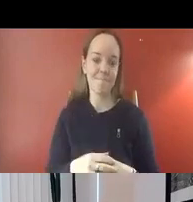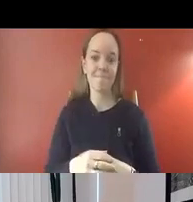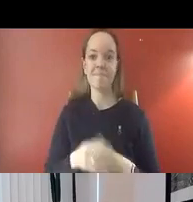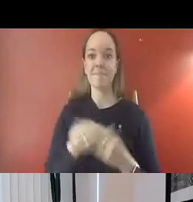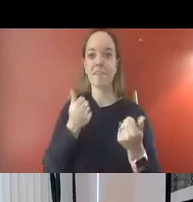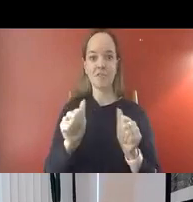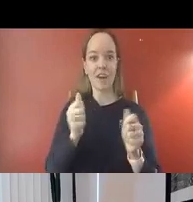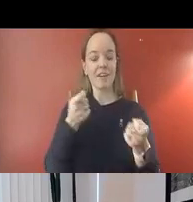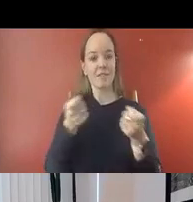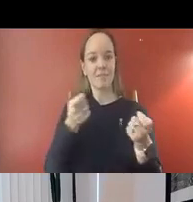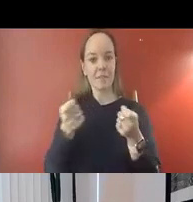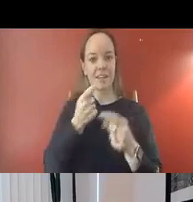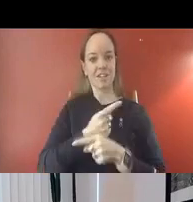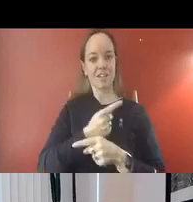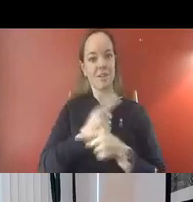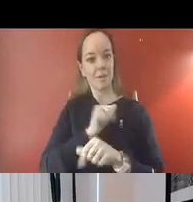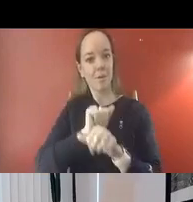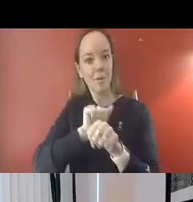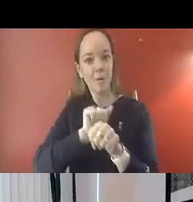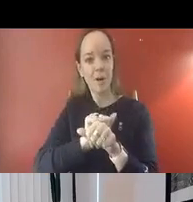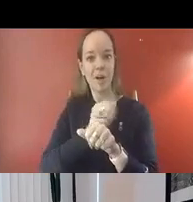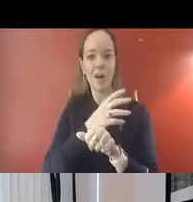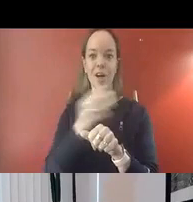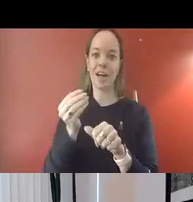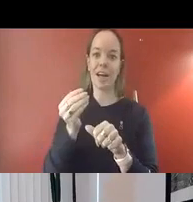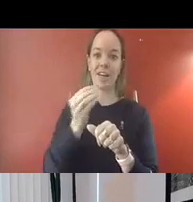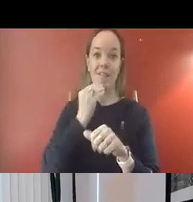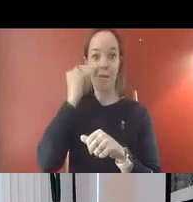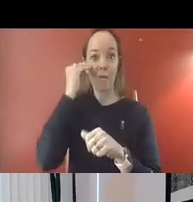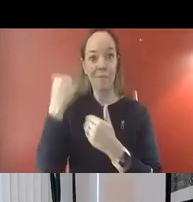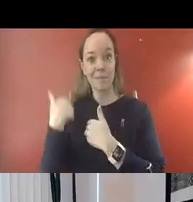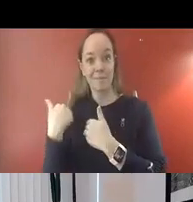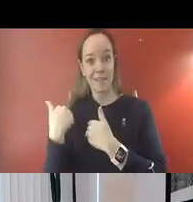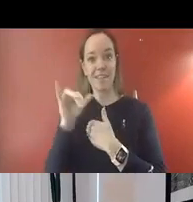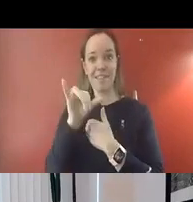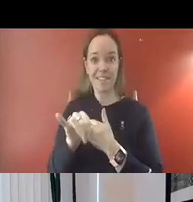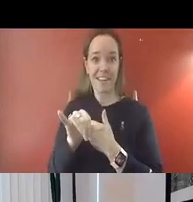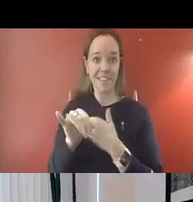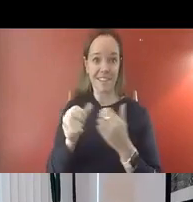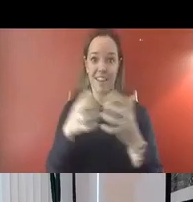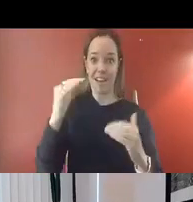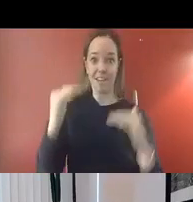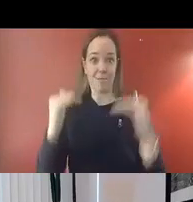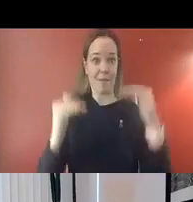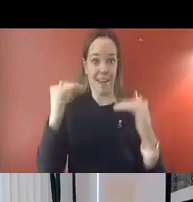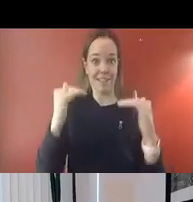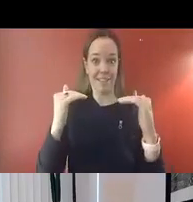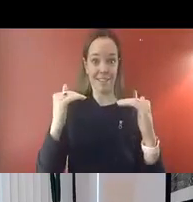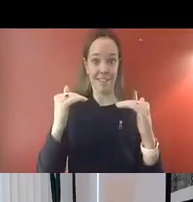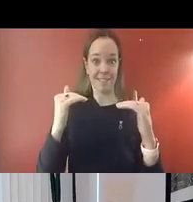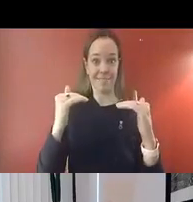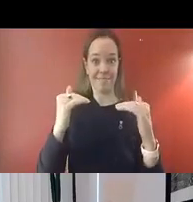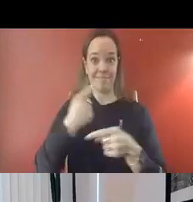work and home responsibilities is a lot with . Trying to manage all of our typical on a good week. On top of that many work and home responsibilities is a lot people have taken on responsibility for on a good week. On top of that many